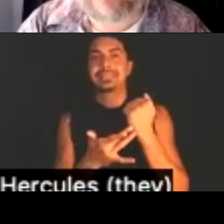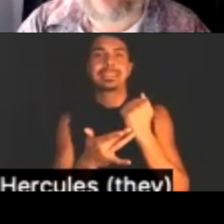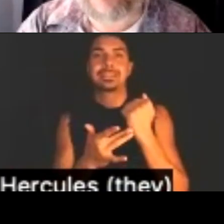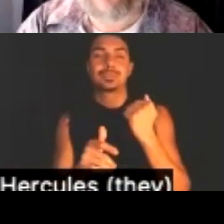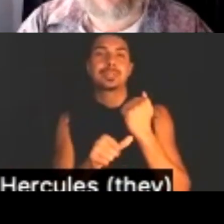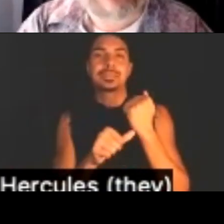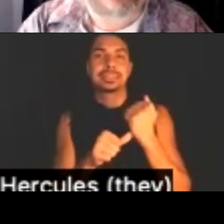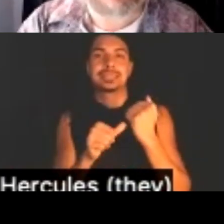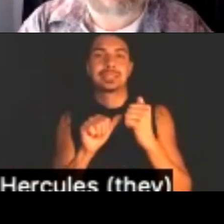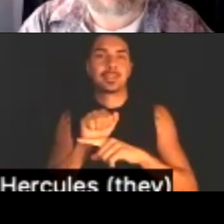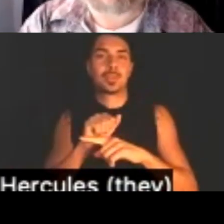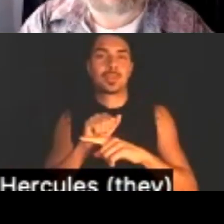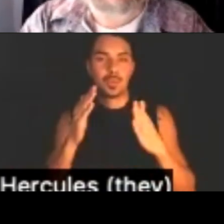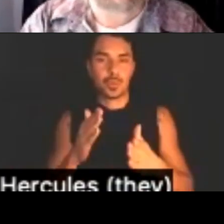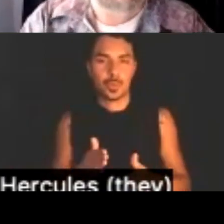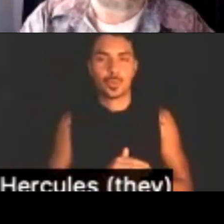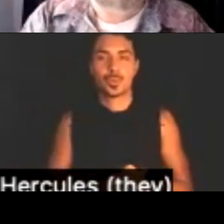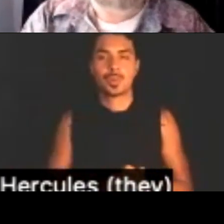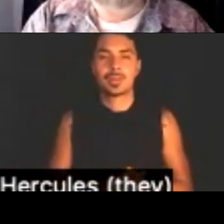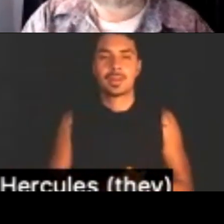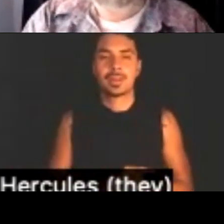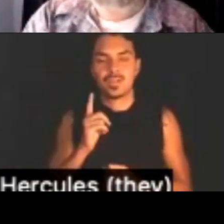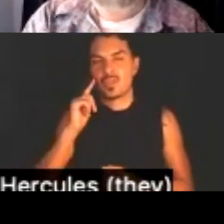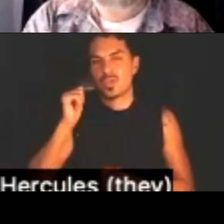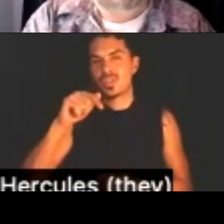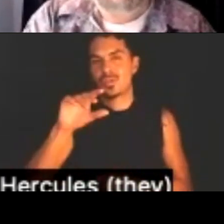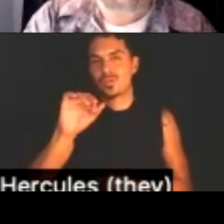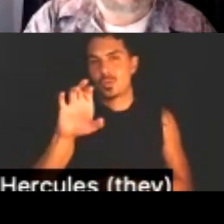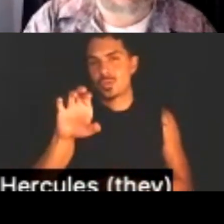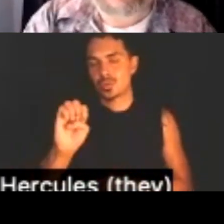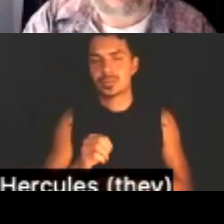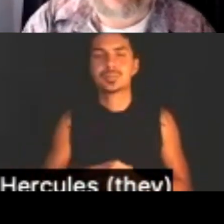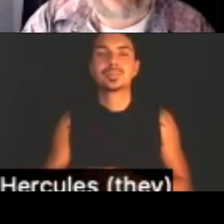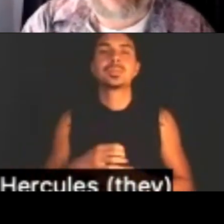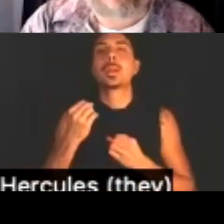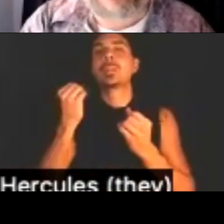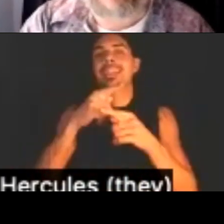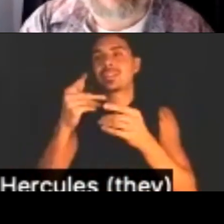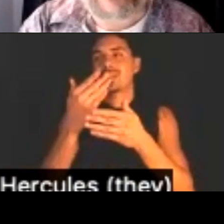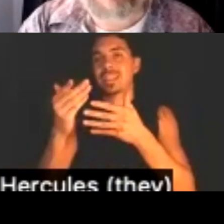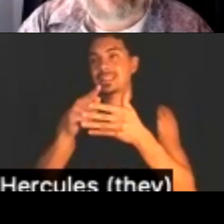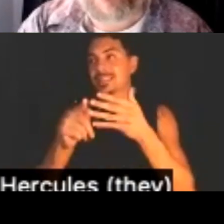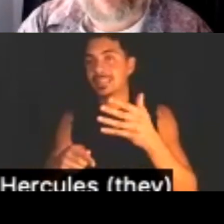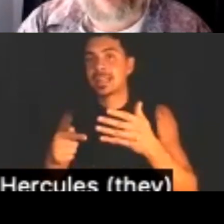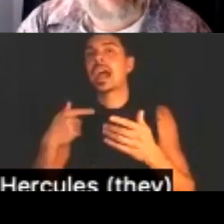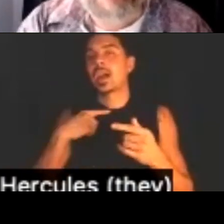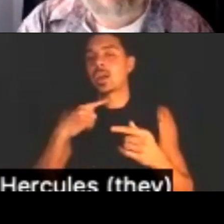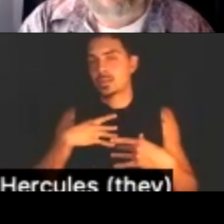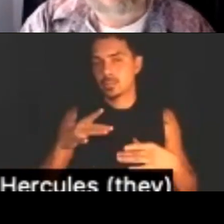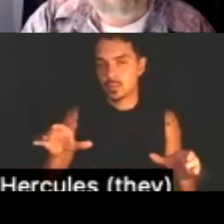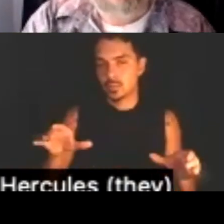that gets to my plate. Just for visual access, I am a white appearing person